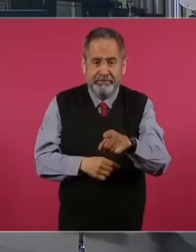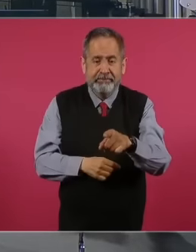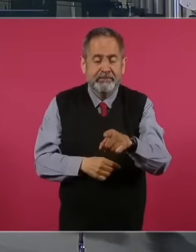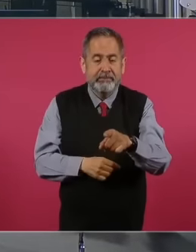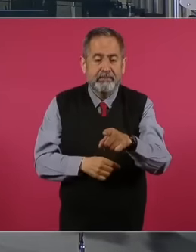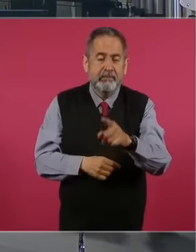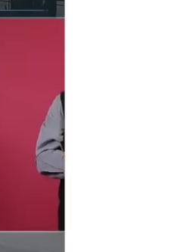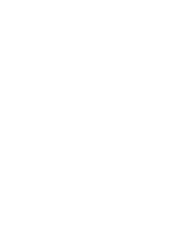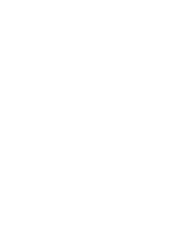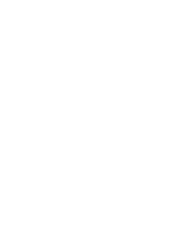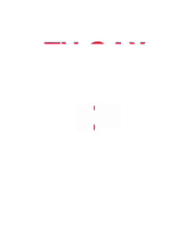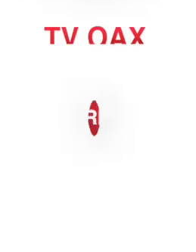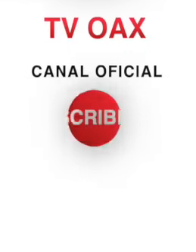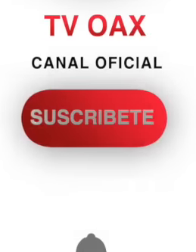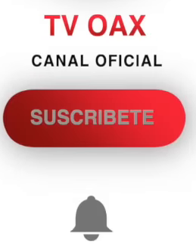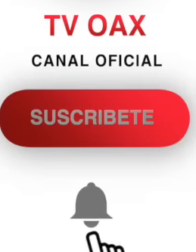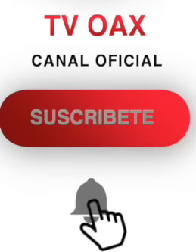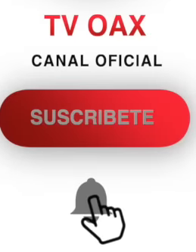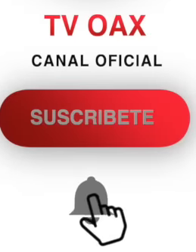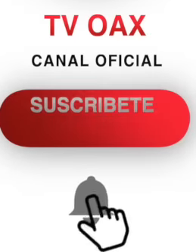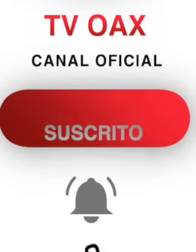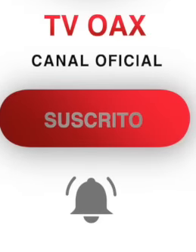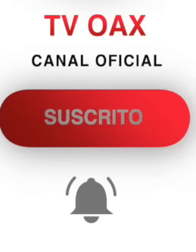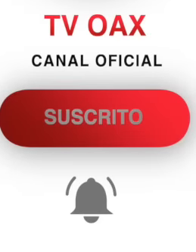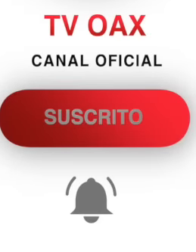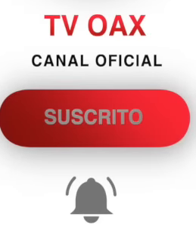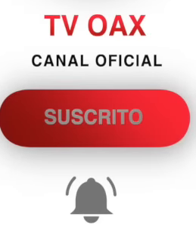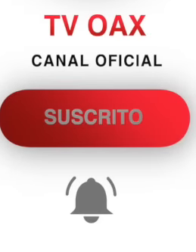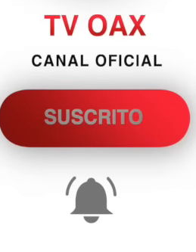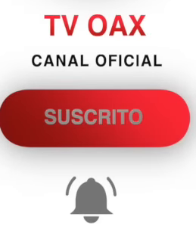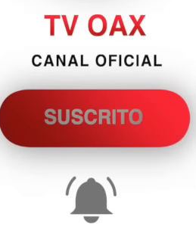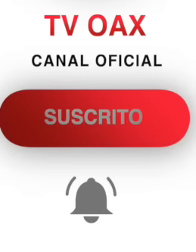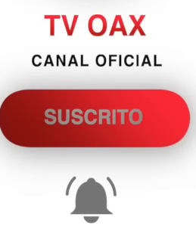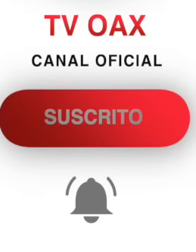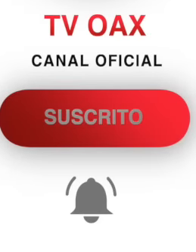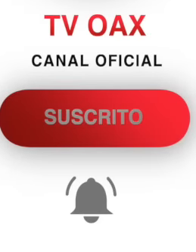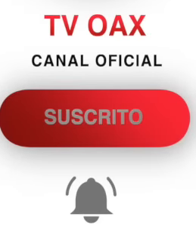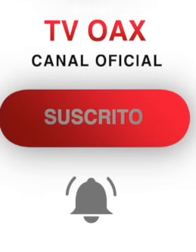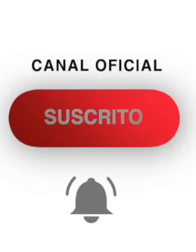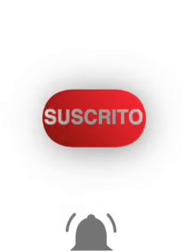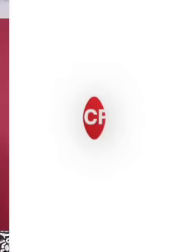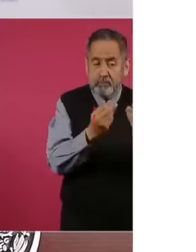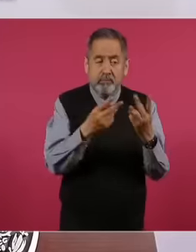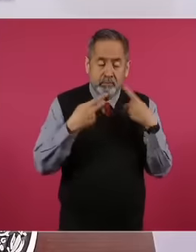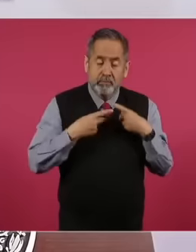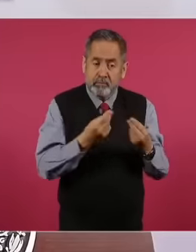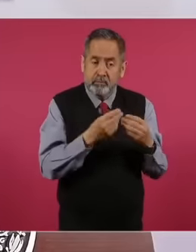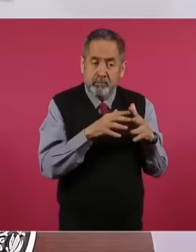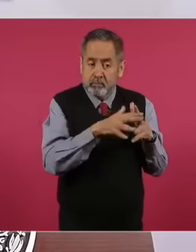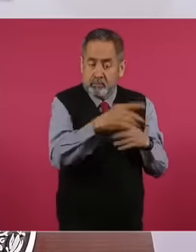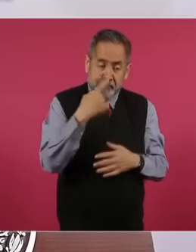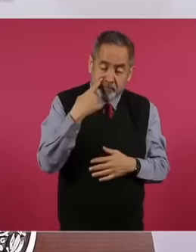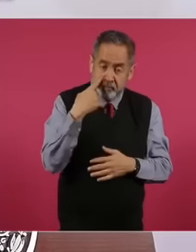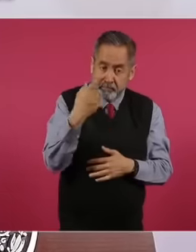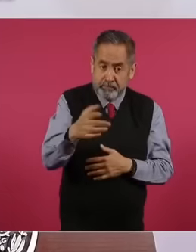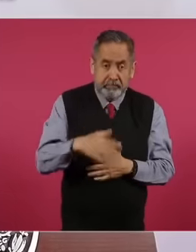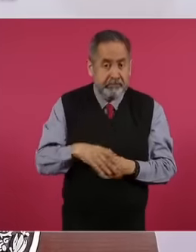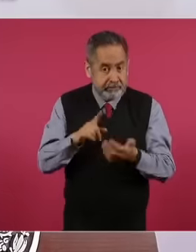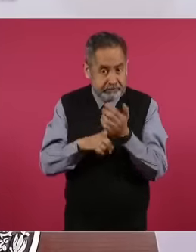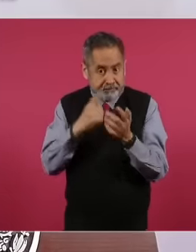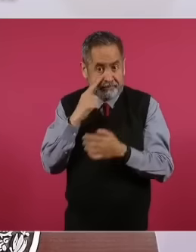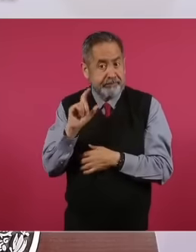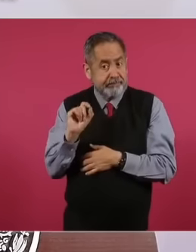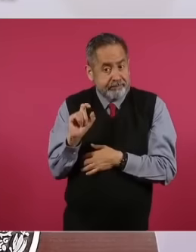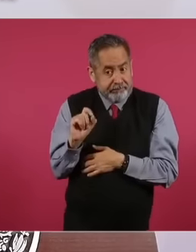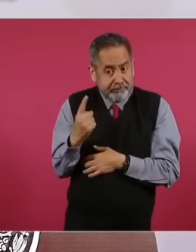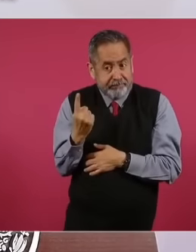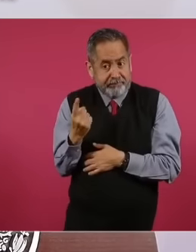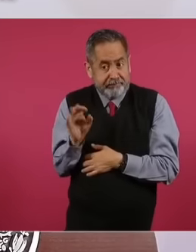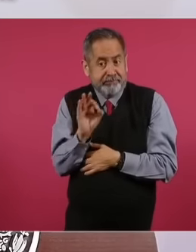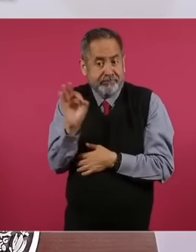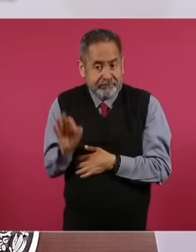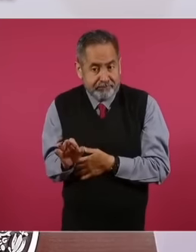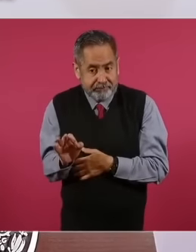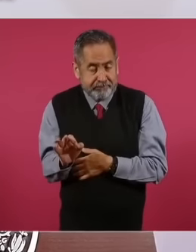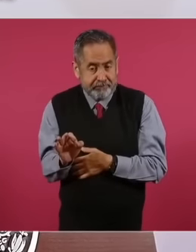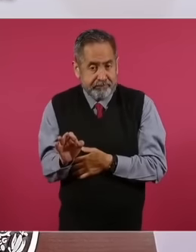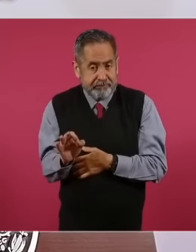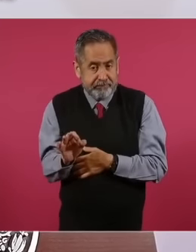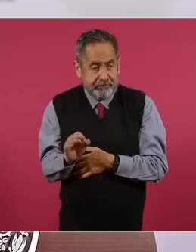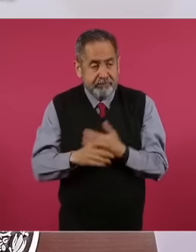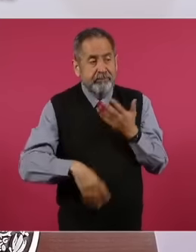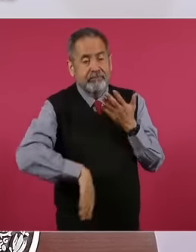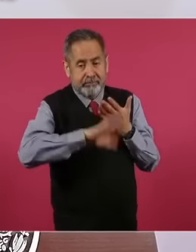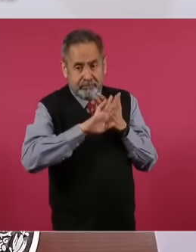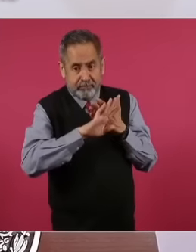two this is many it is that 21 against